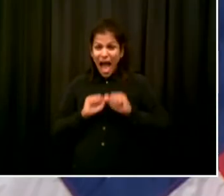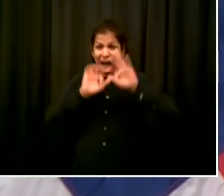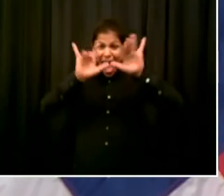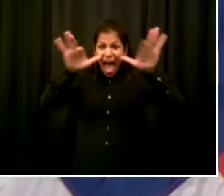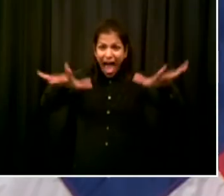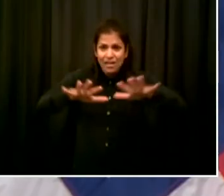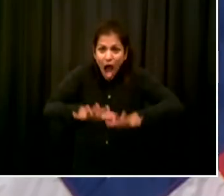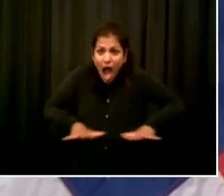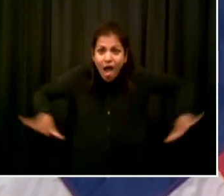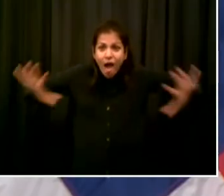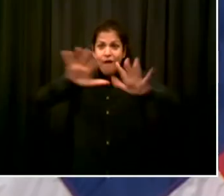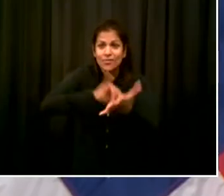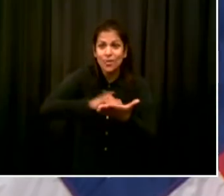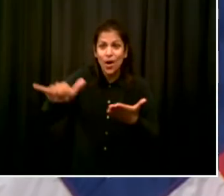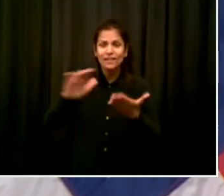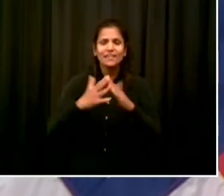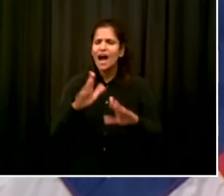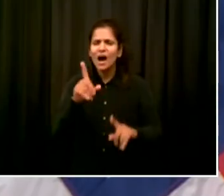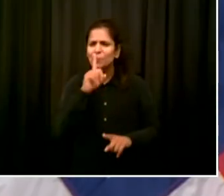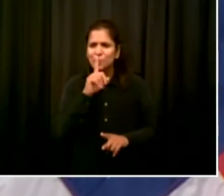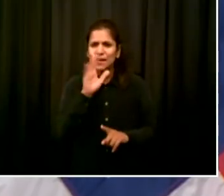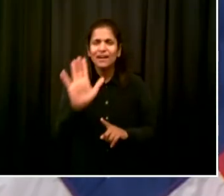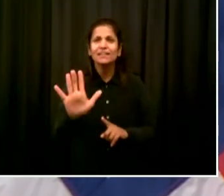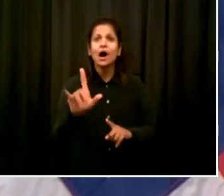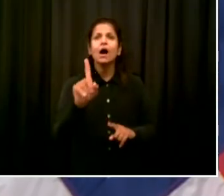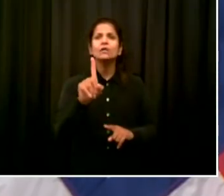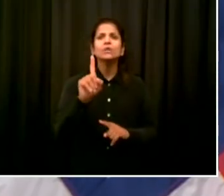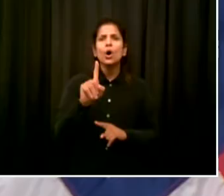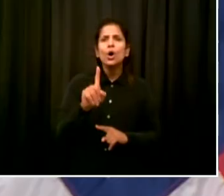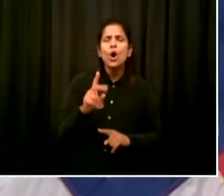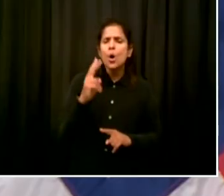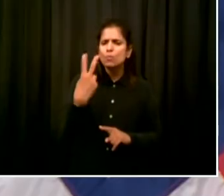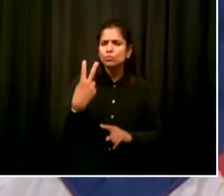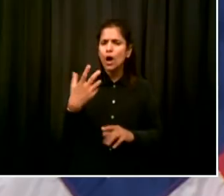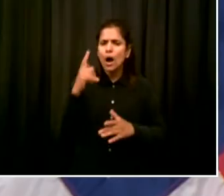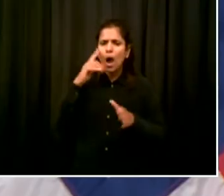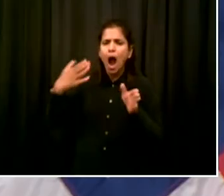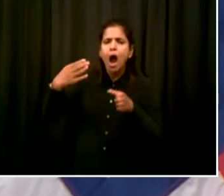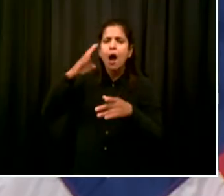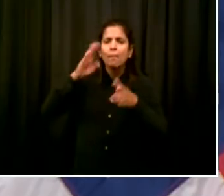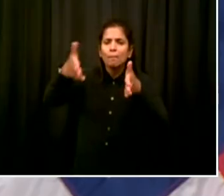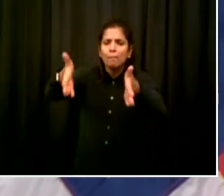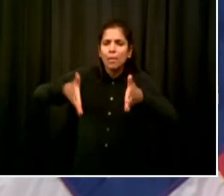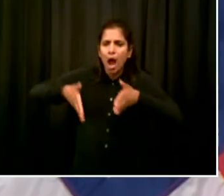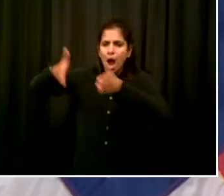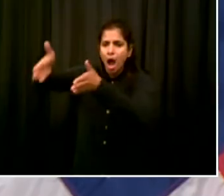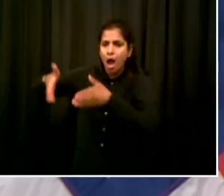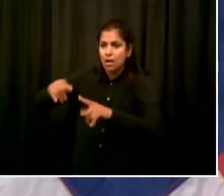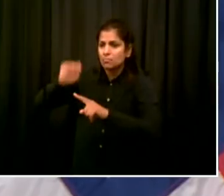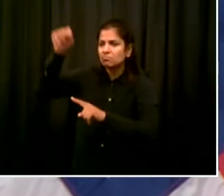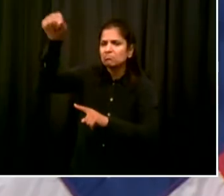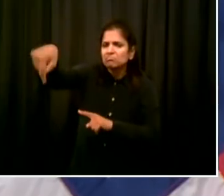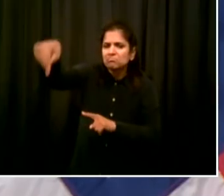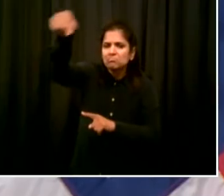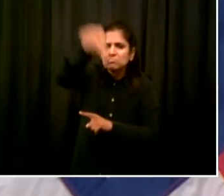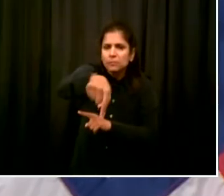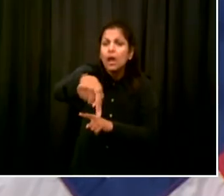THAT LIVE IN THOSE BLOCKS KNOW ALTL OO WELL BECAUSE THEY HEAR THE GUSNHOST .S O WE ARE ON IT, WE